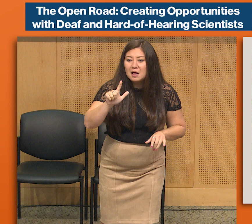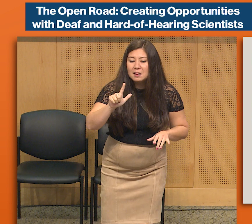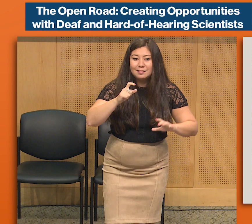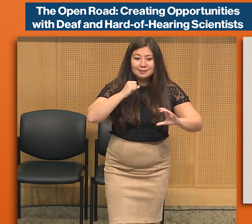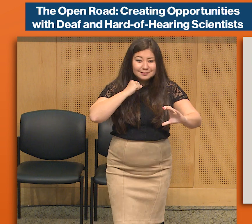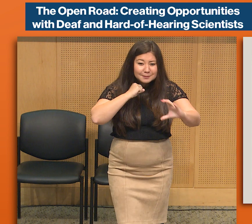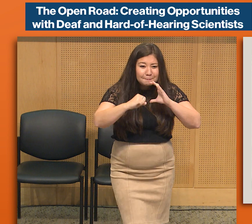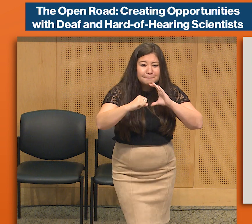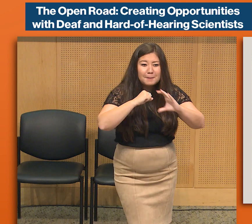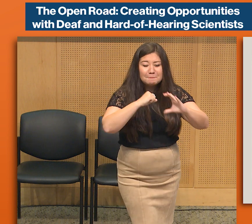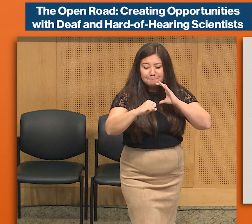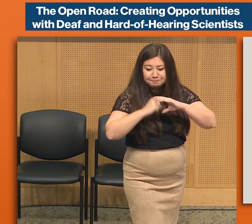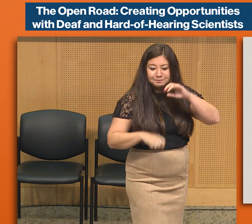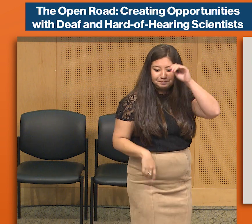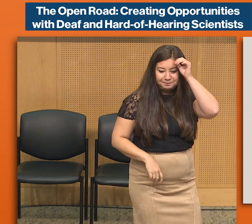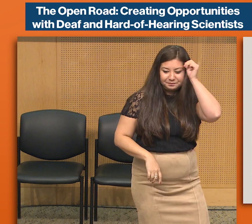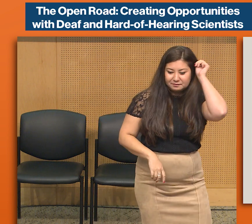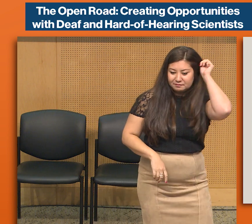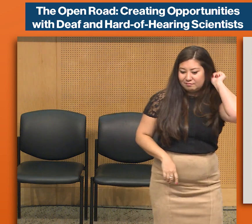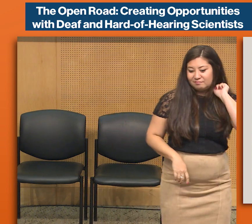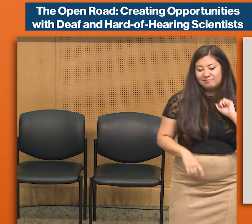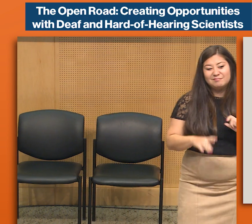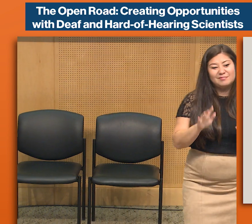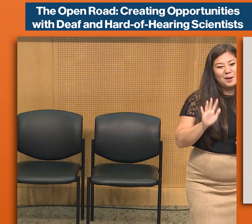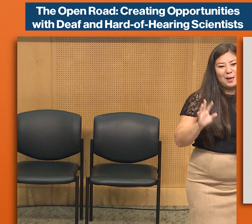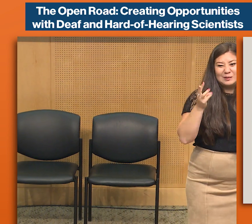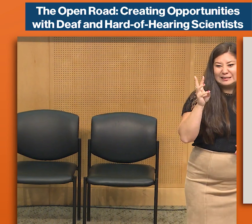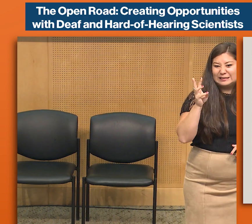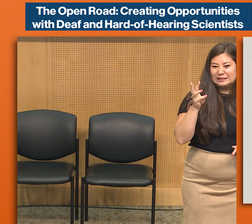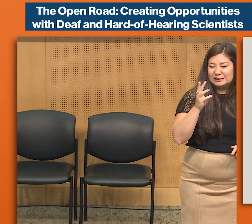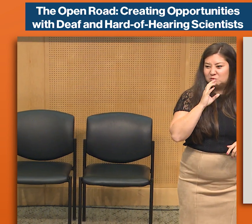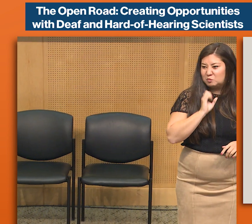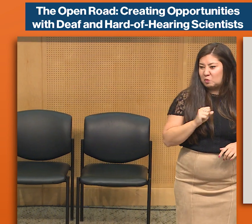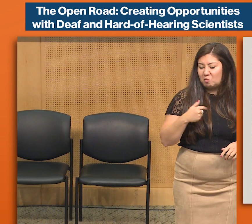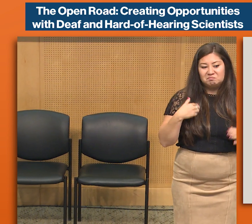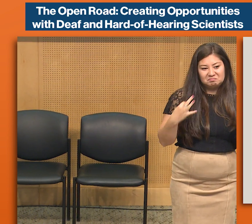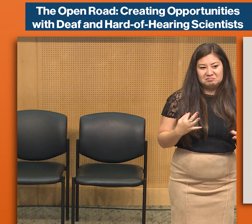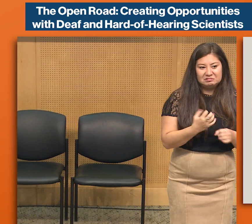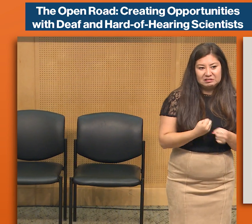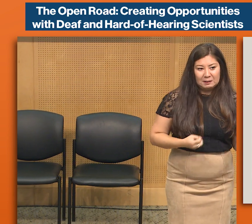And at that time, I did SimCom. I talked and signed at the same time.